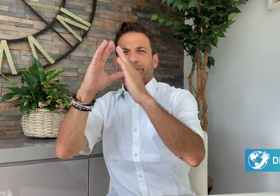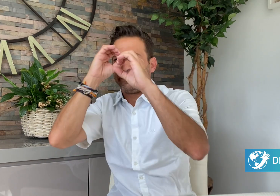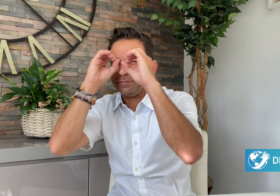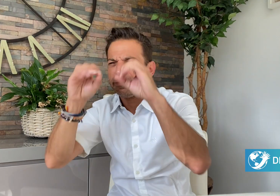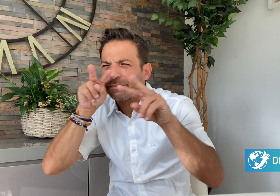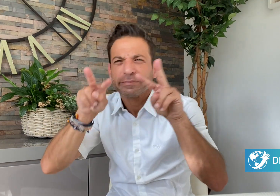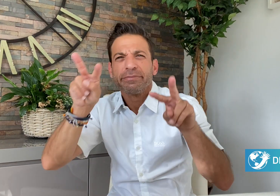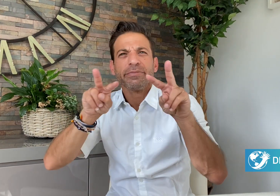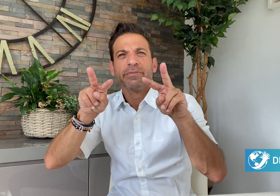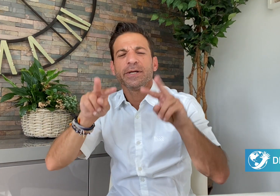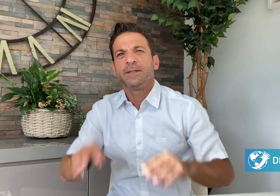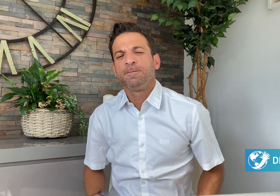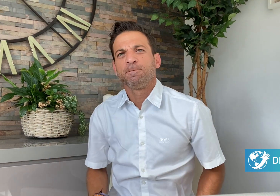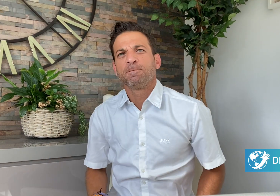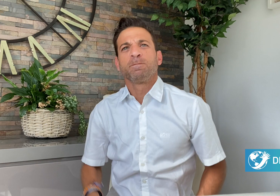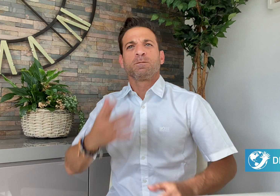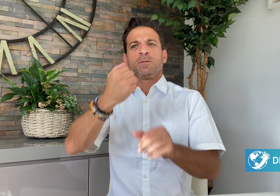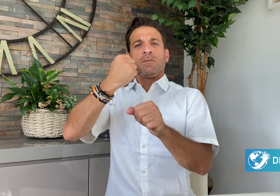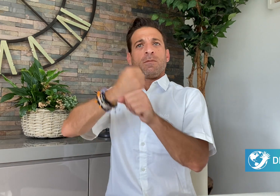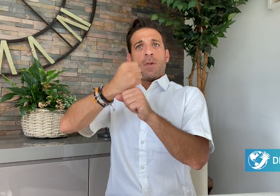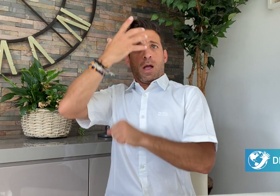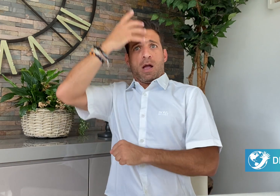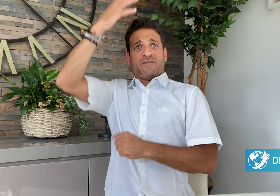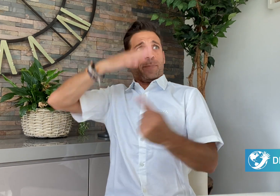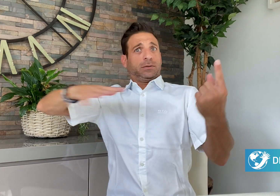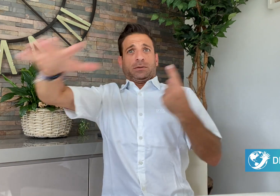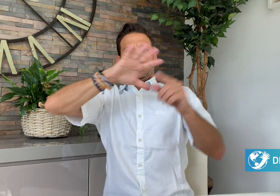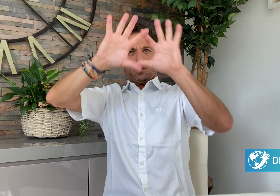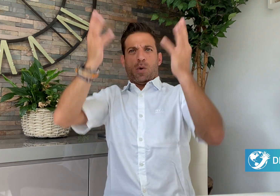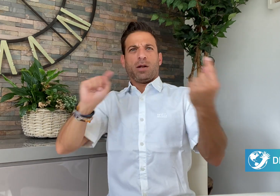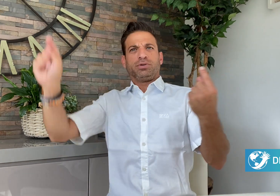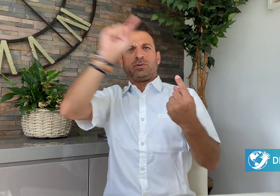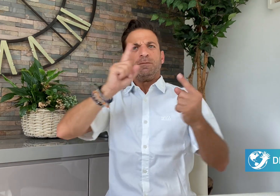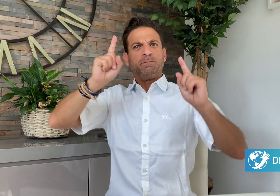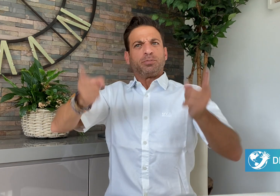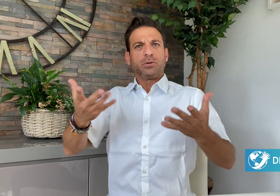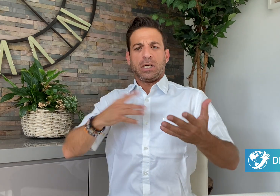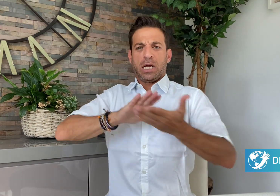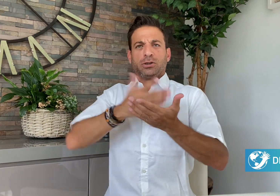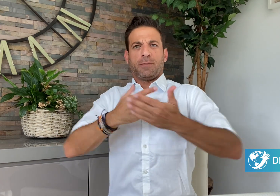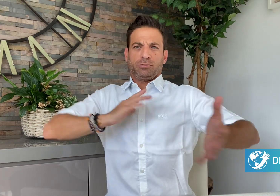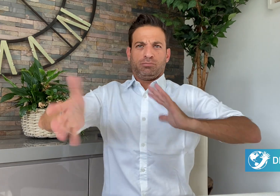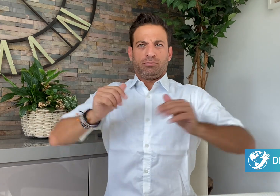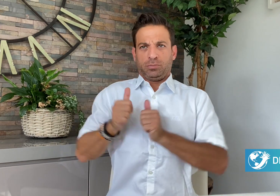next to the speaker, so there’s no way to cut them off.